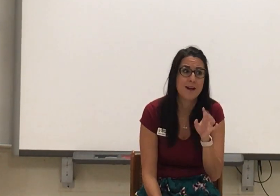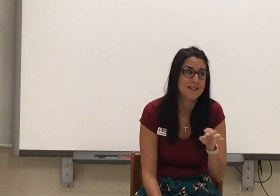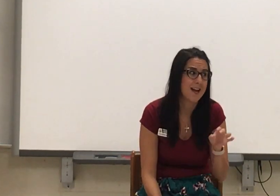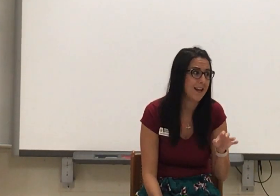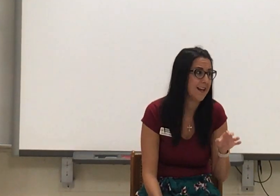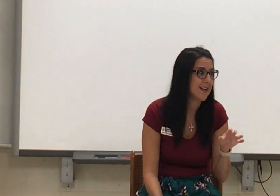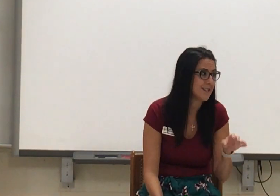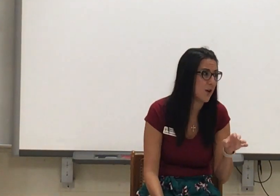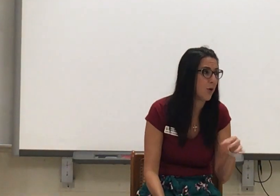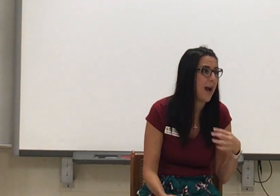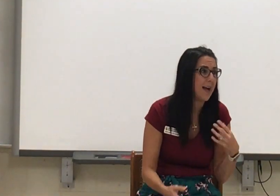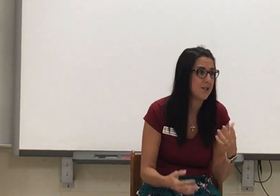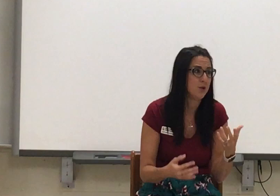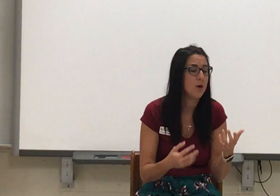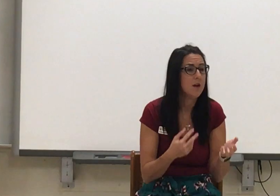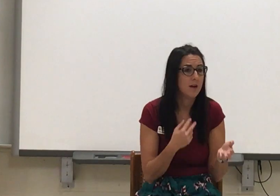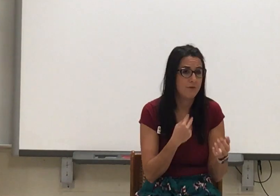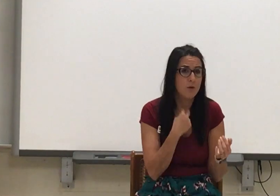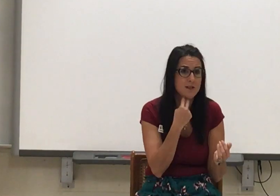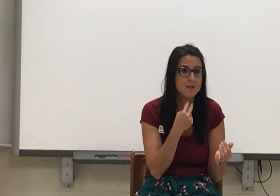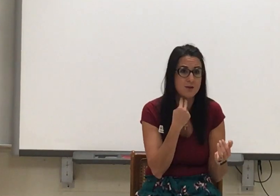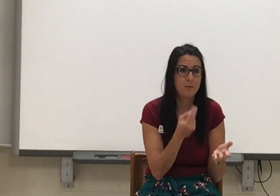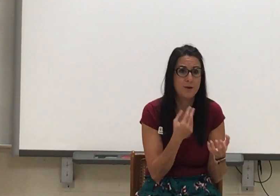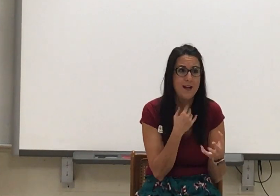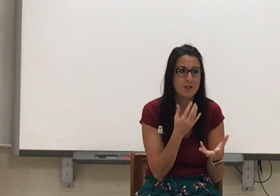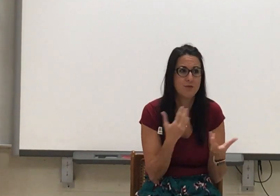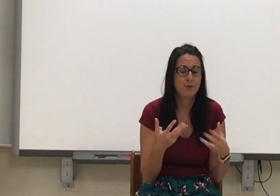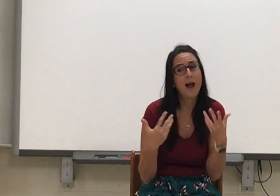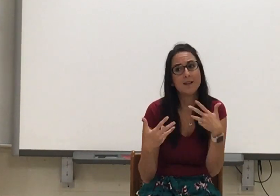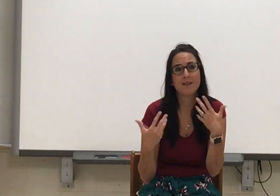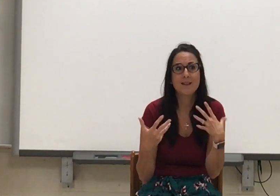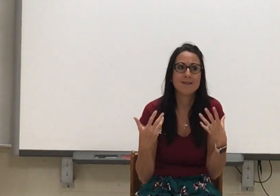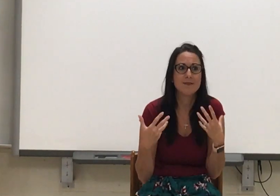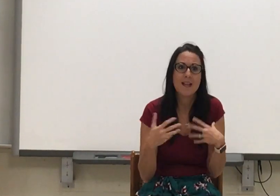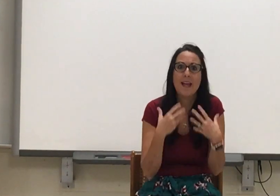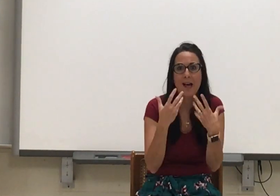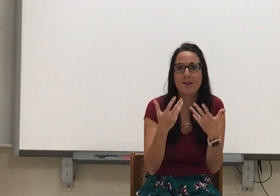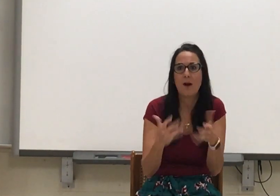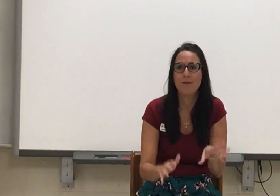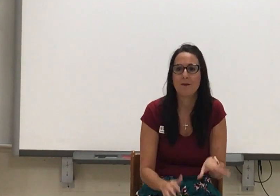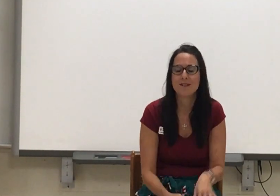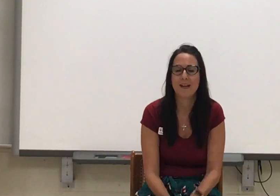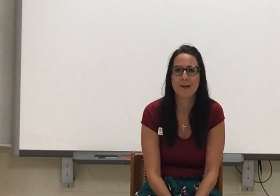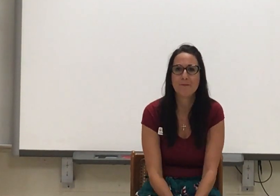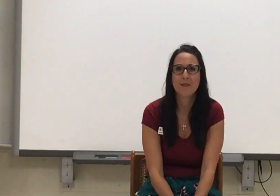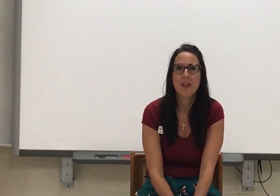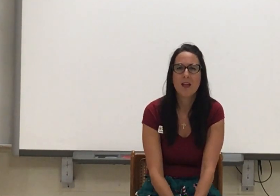somebody signing and I was supposed to voice interpret, I had to practice saying out loud what they were saying.